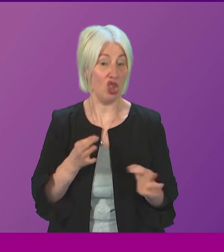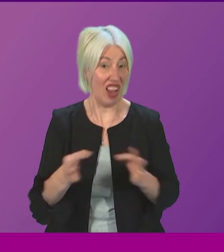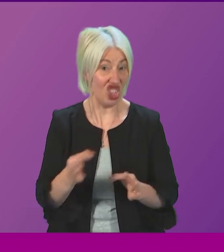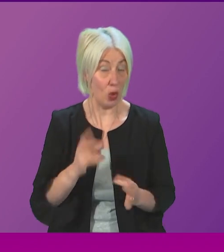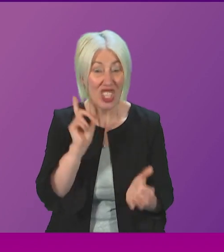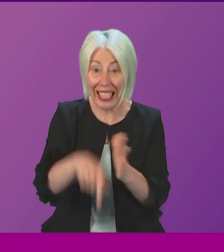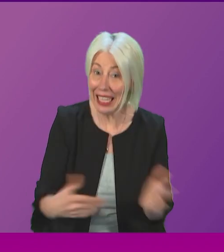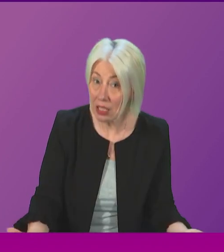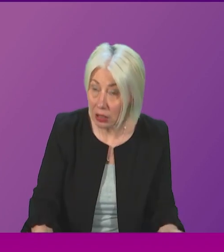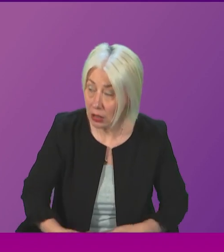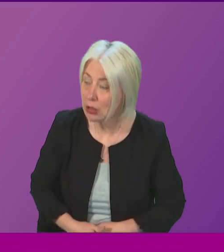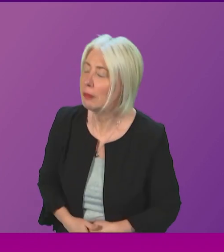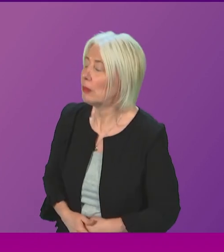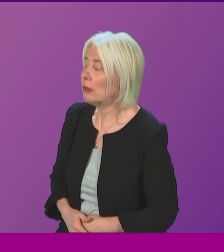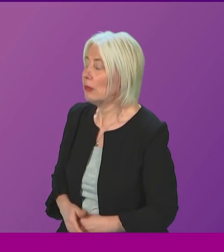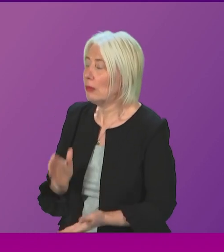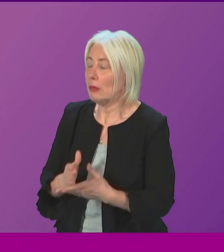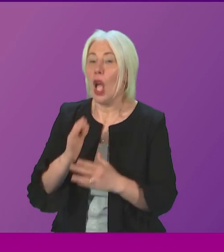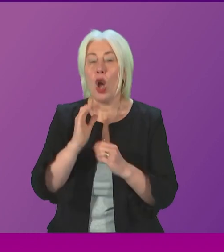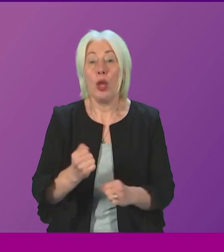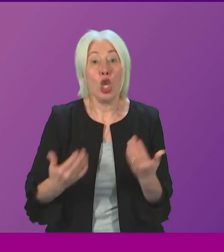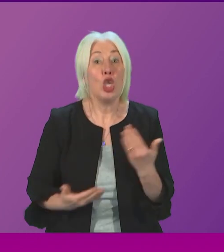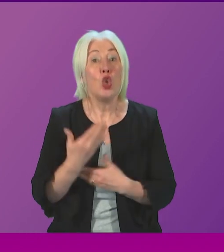I will give a commitment that we will, as I said, publish our new dementia strategy